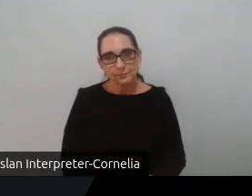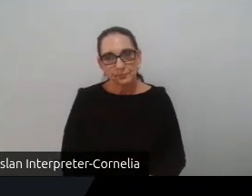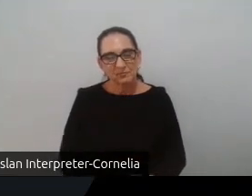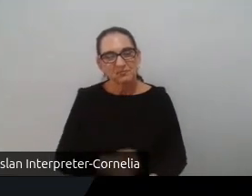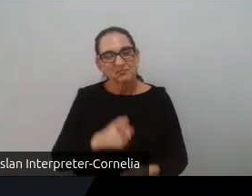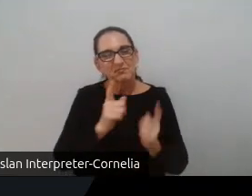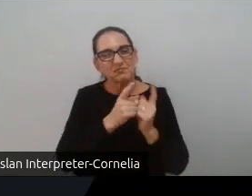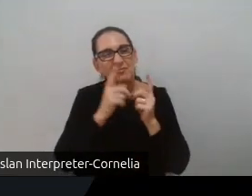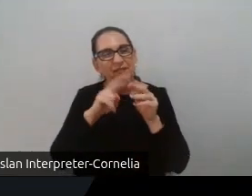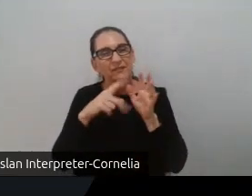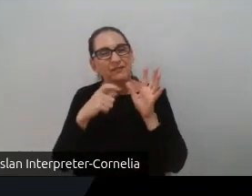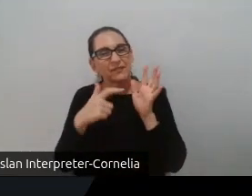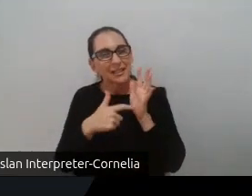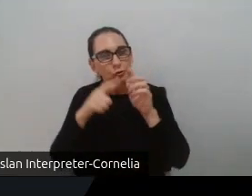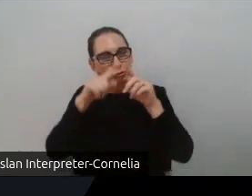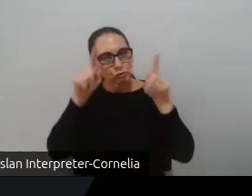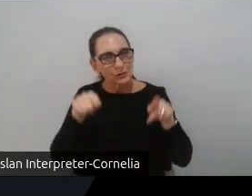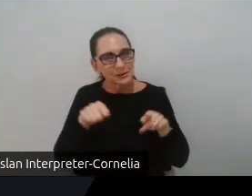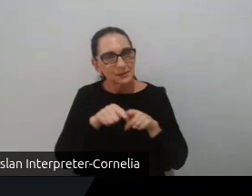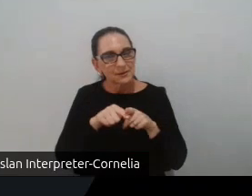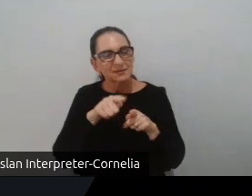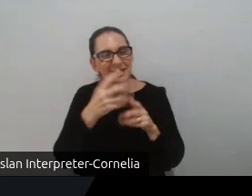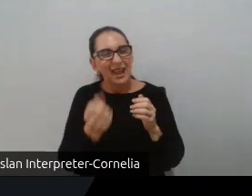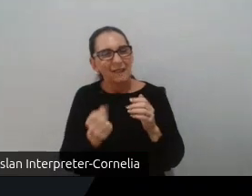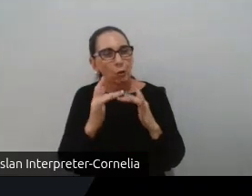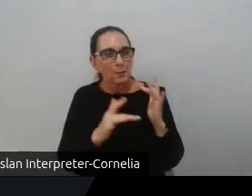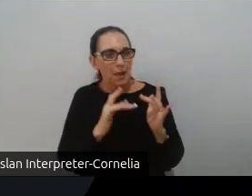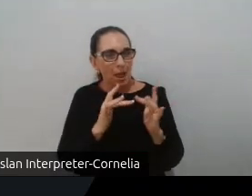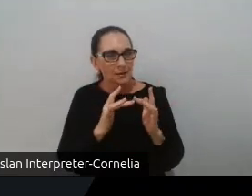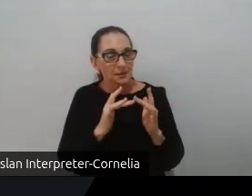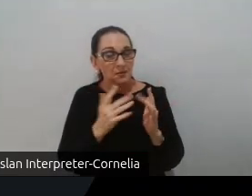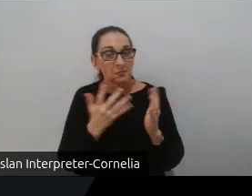well. They're also on our website. And when you uh if you're interested in getting any of those, you